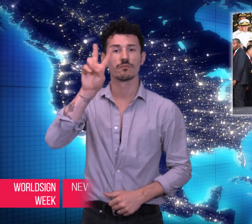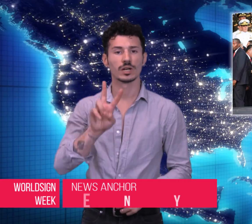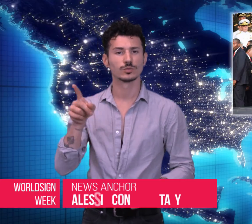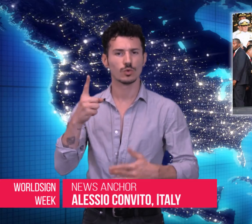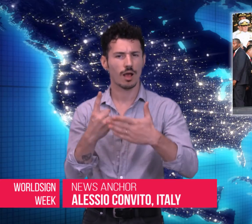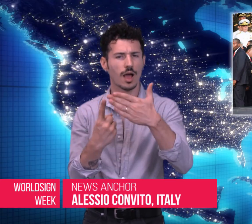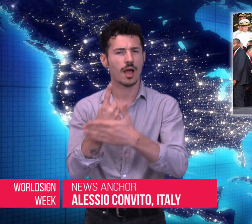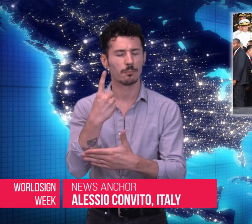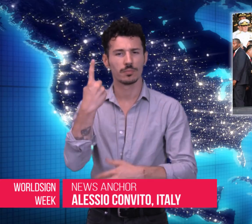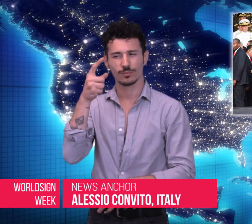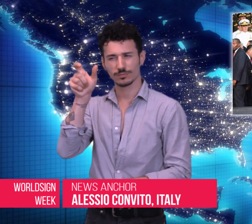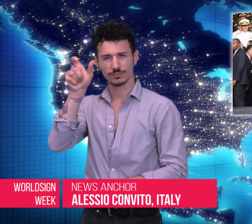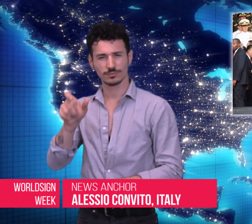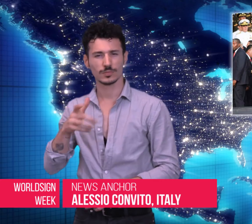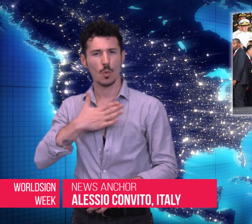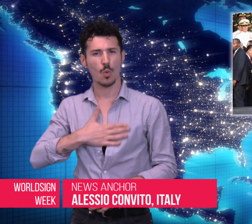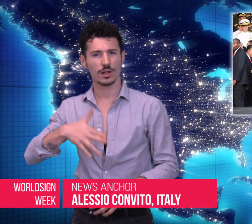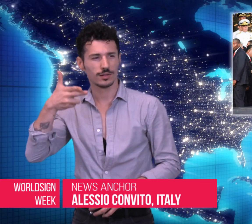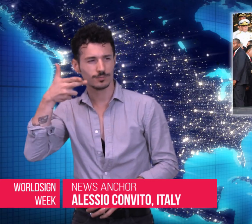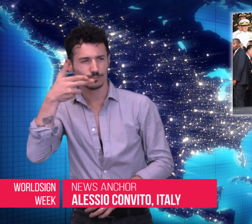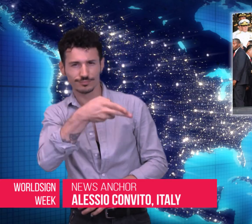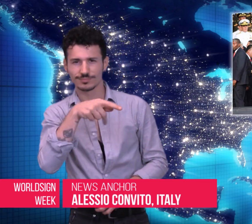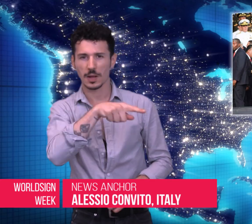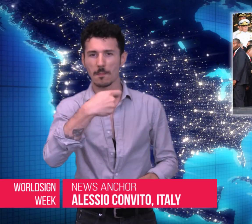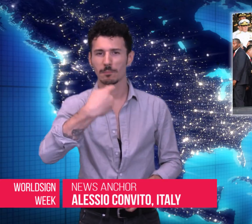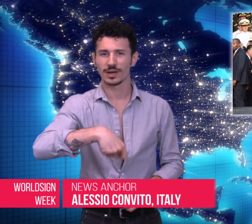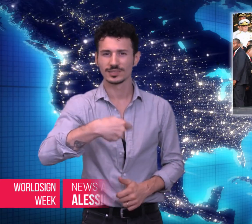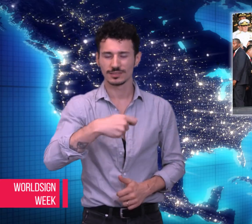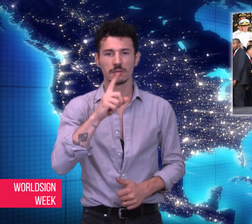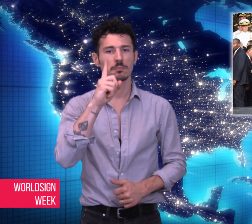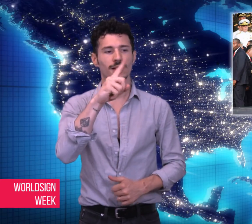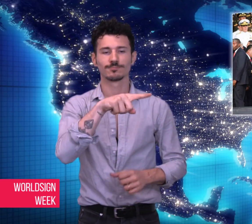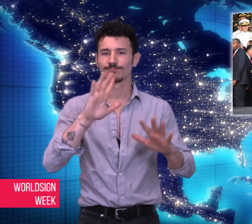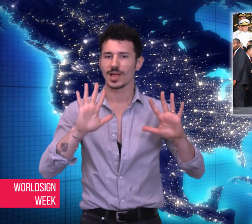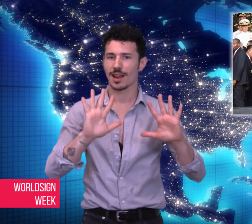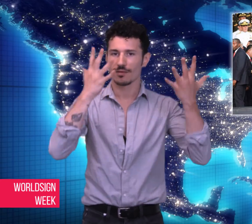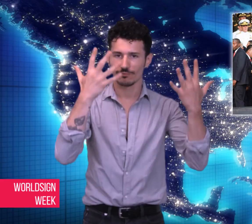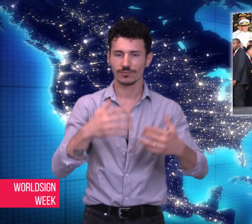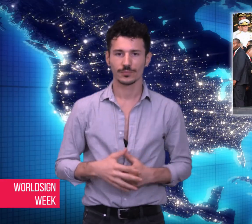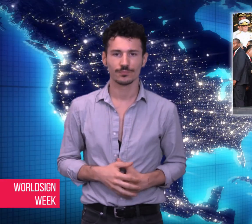Alessio: Venezuela President Survives Assassination Attempt